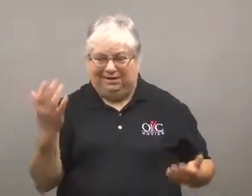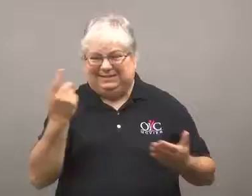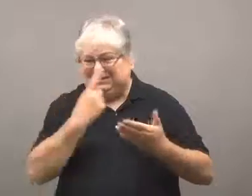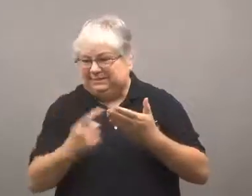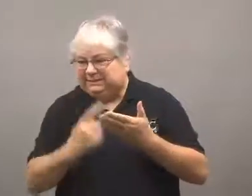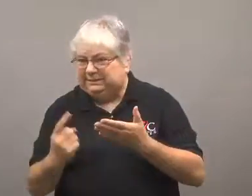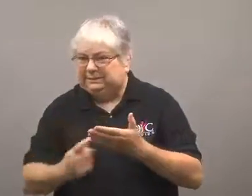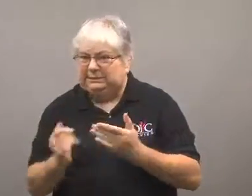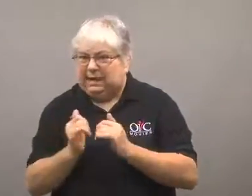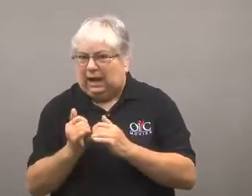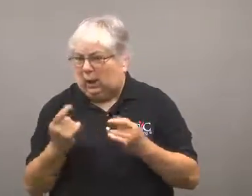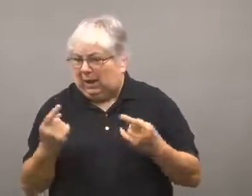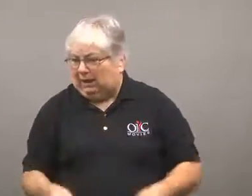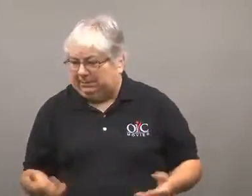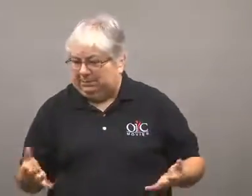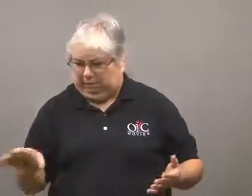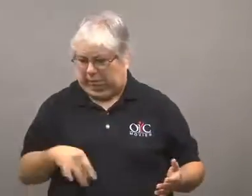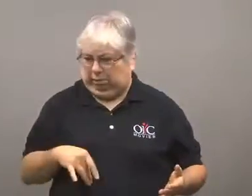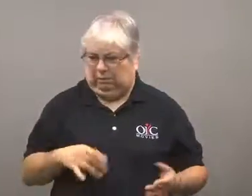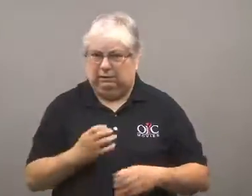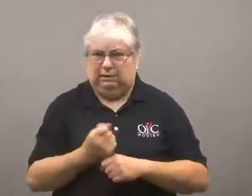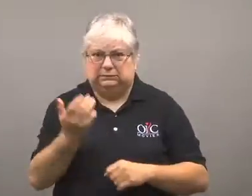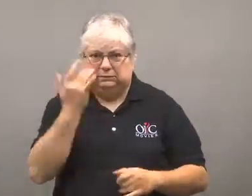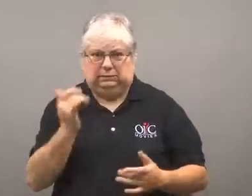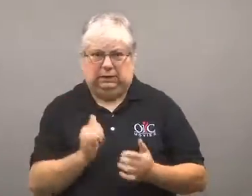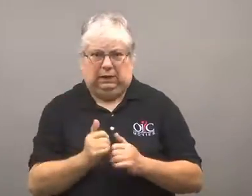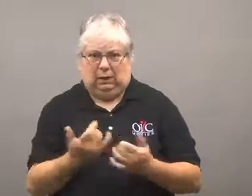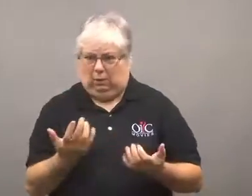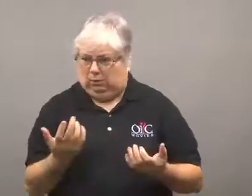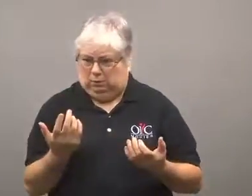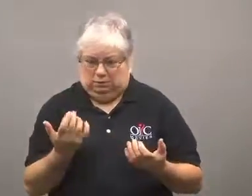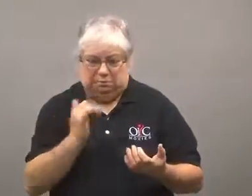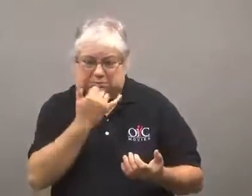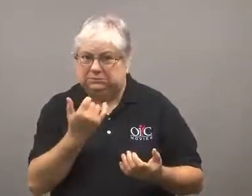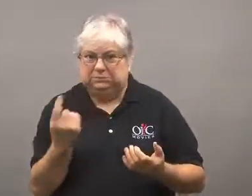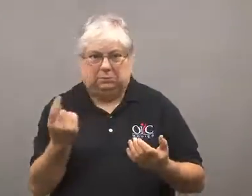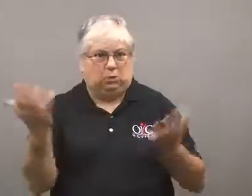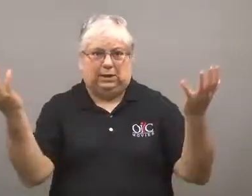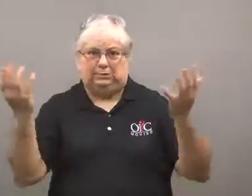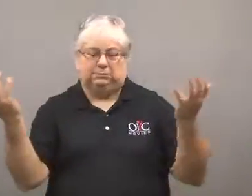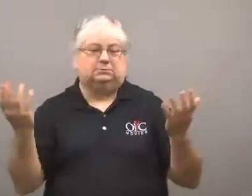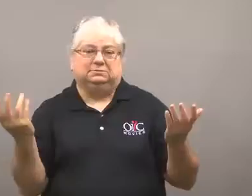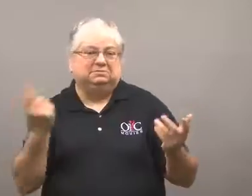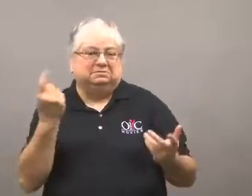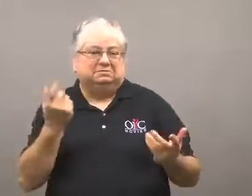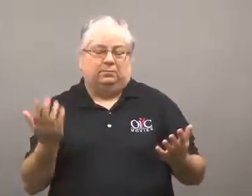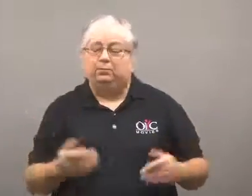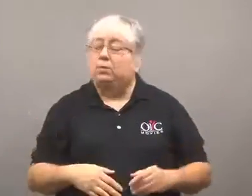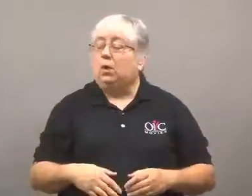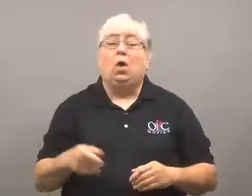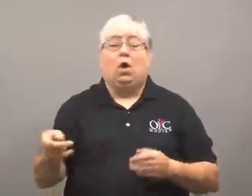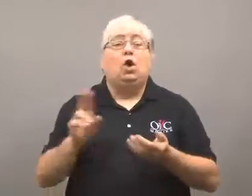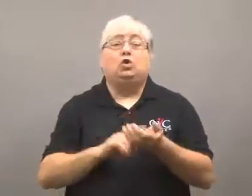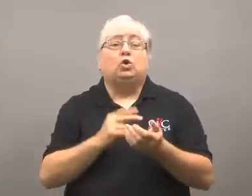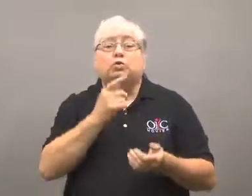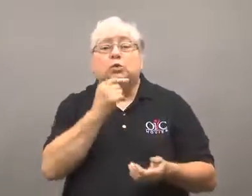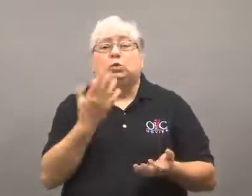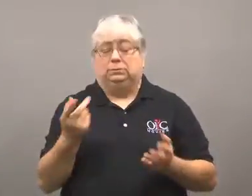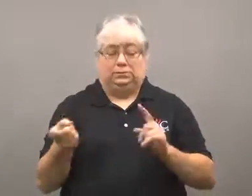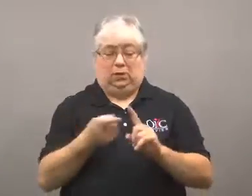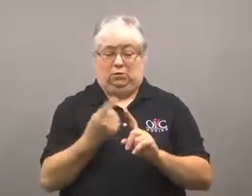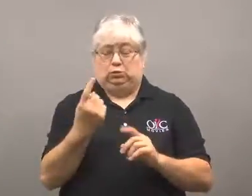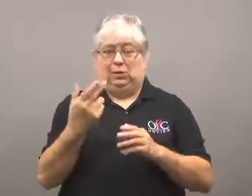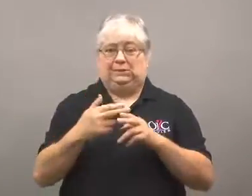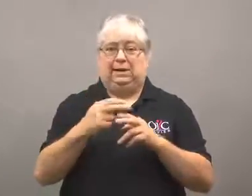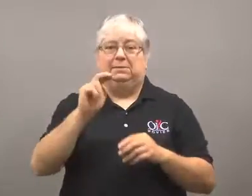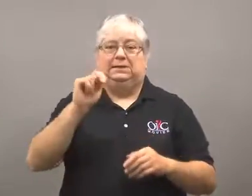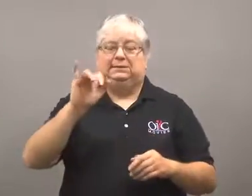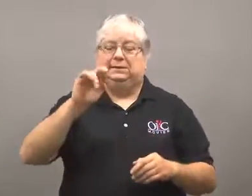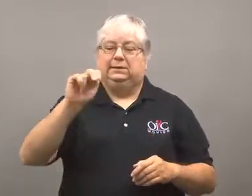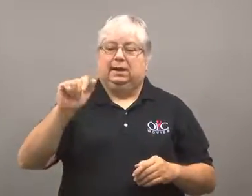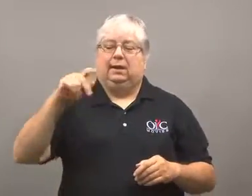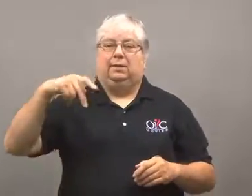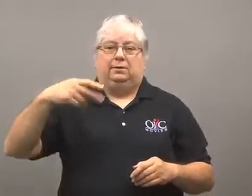An investigation has been launched to find out what went wrong.